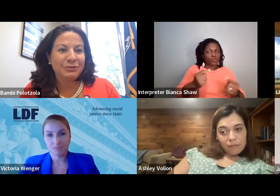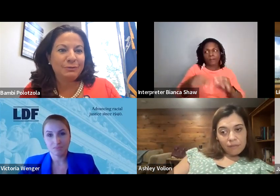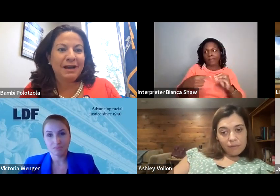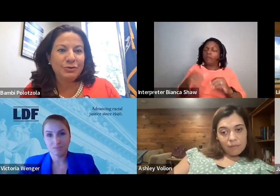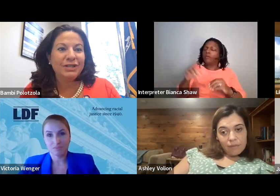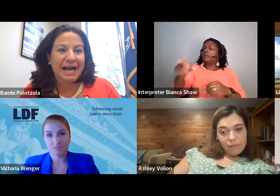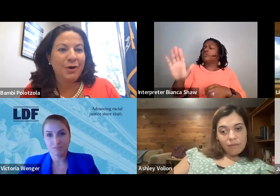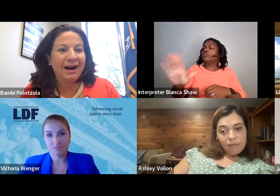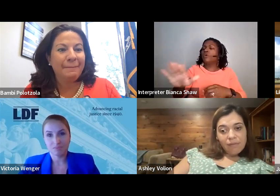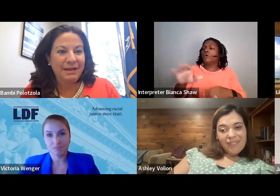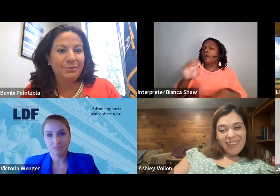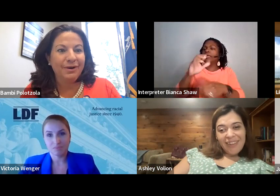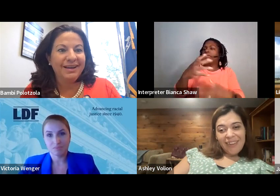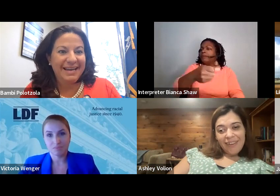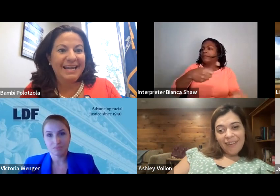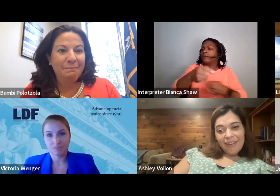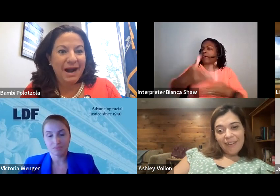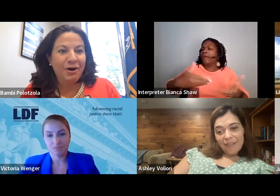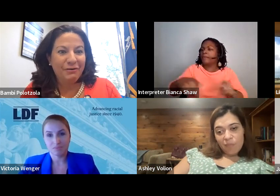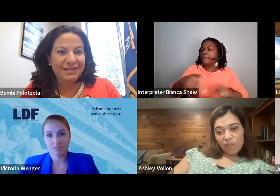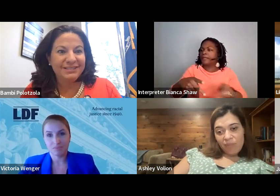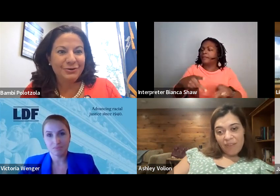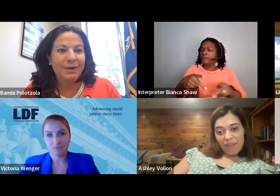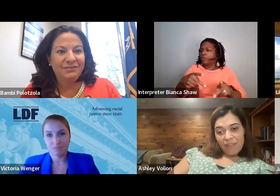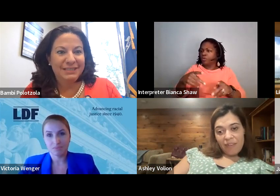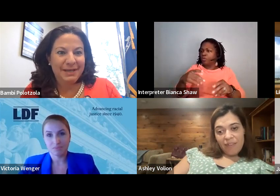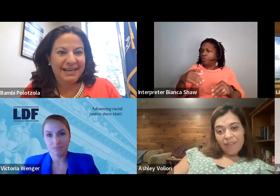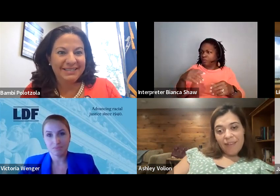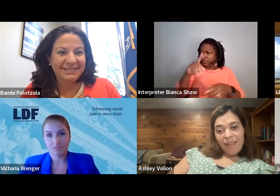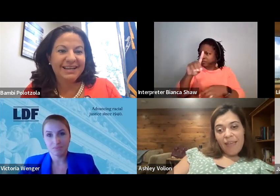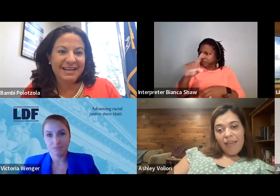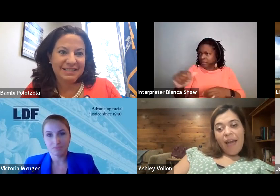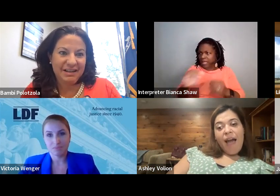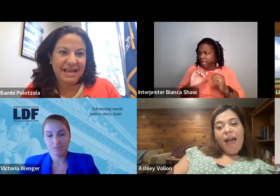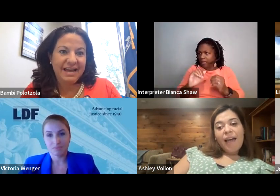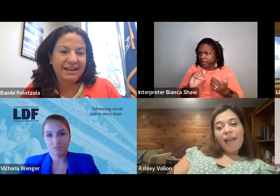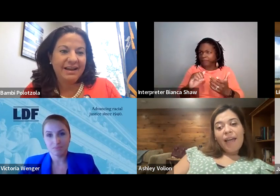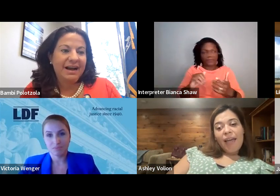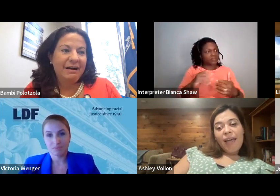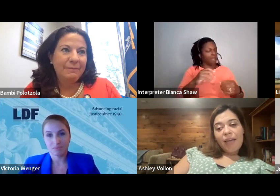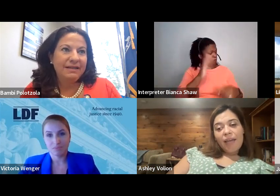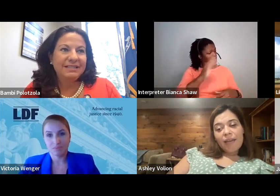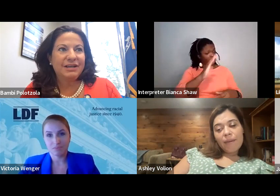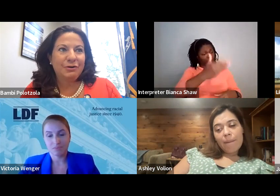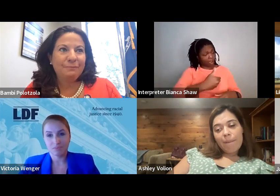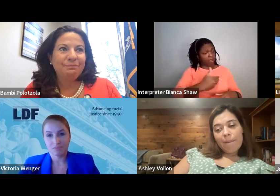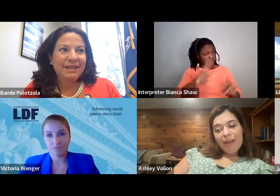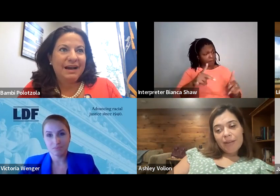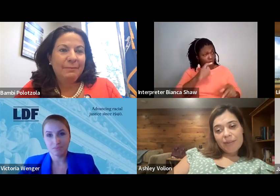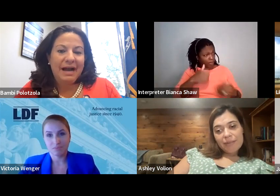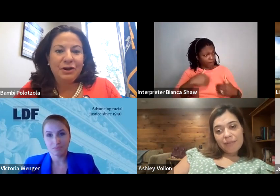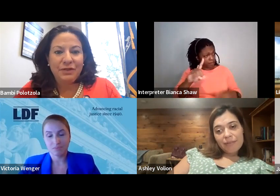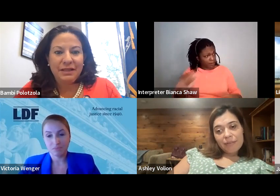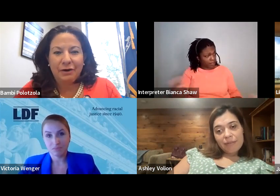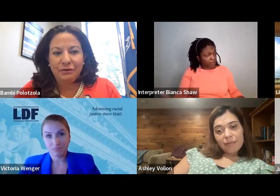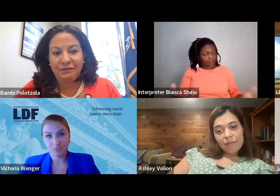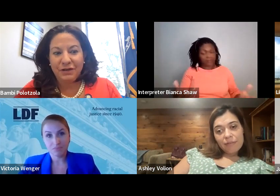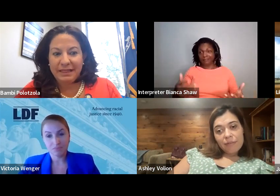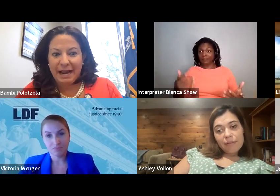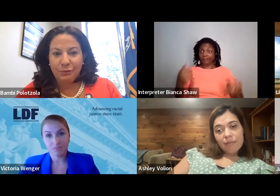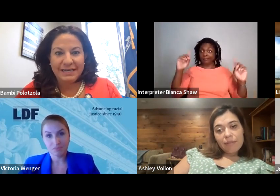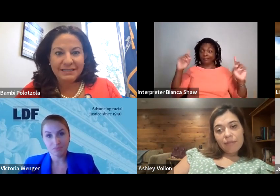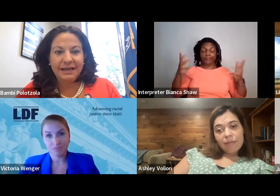And his response was, I will hire people in my office who have disabilities, and he's done that and so I know that I don't know if they've done that.